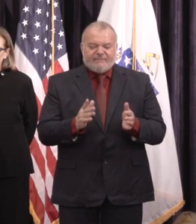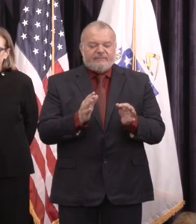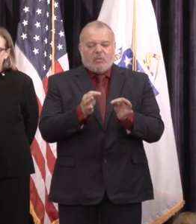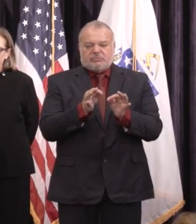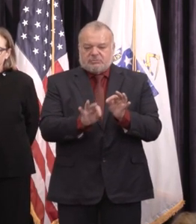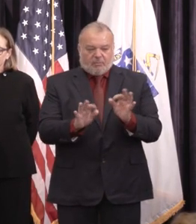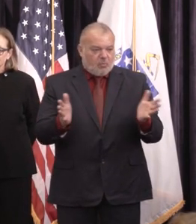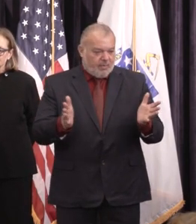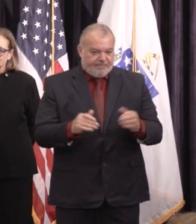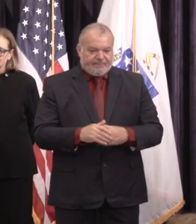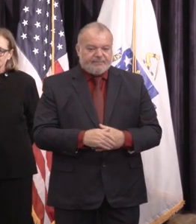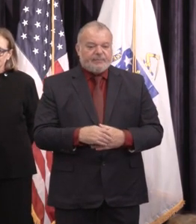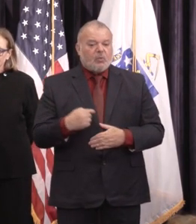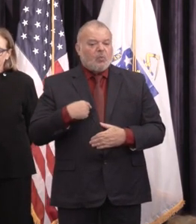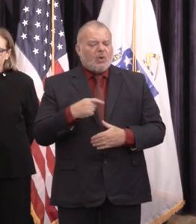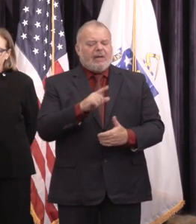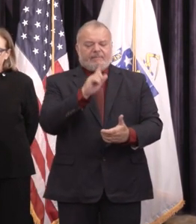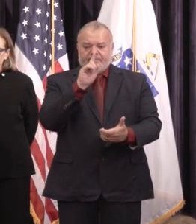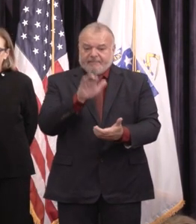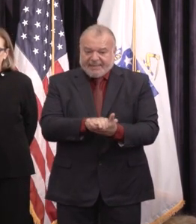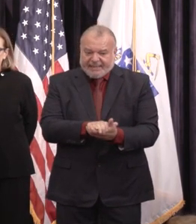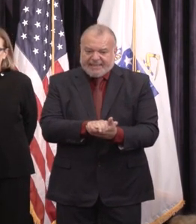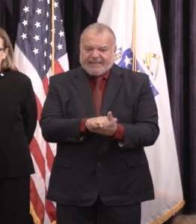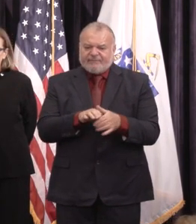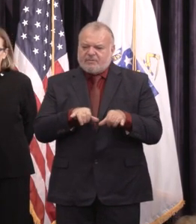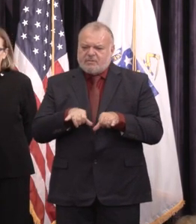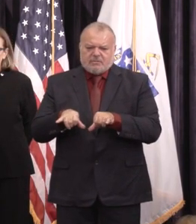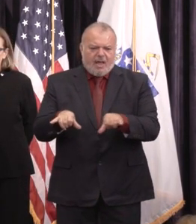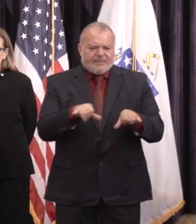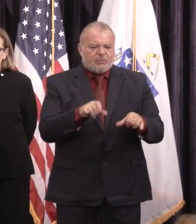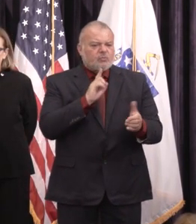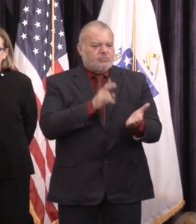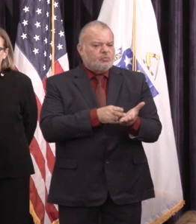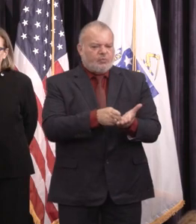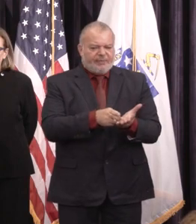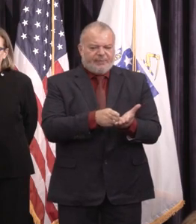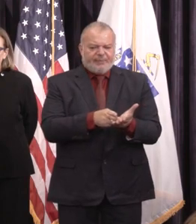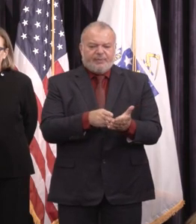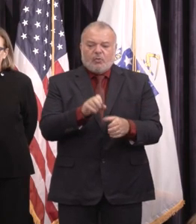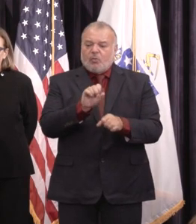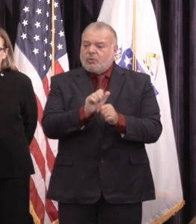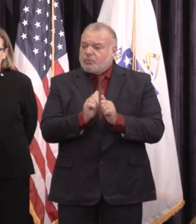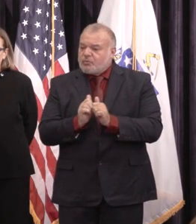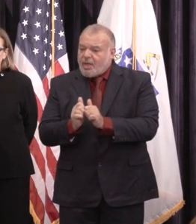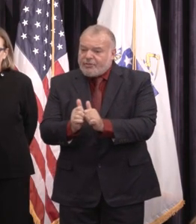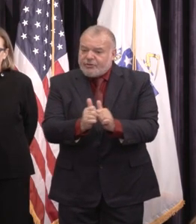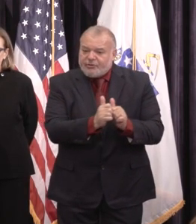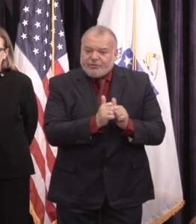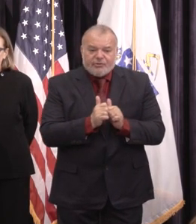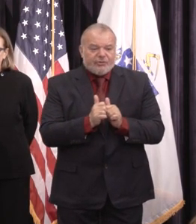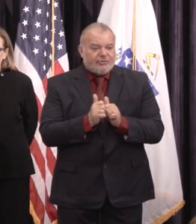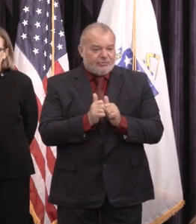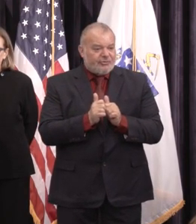in a common truth that when we work together we expand what's possible for individuals with